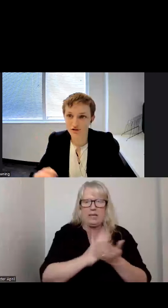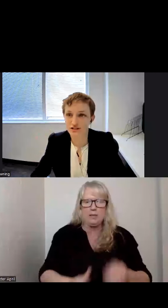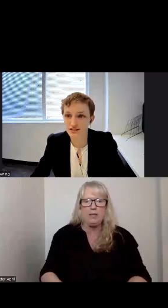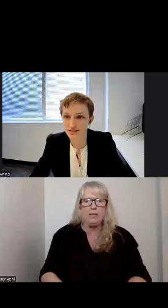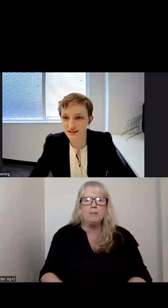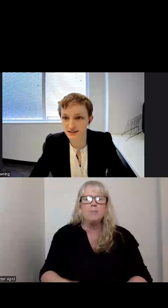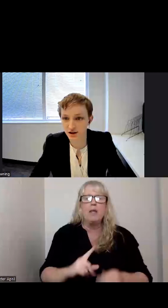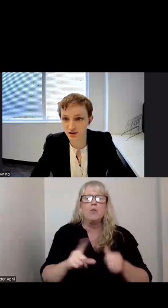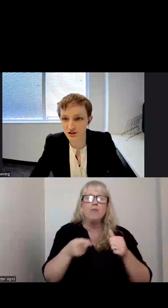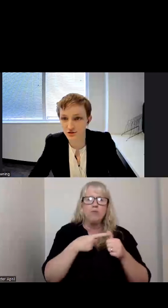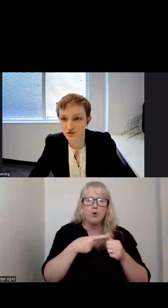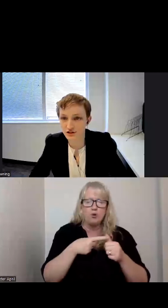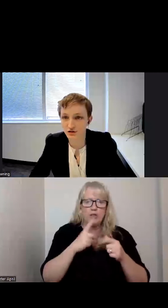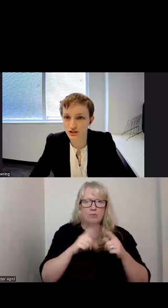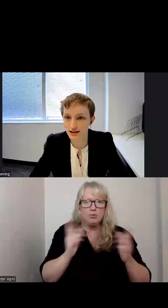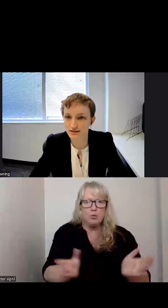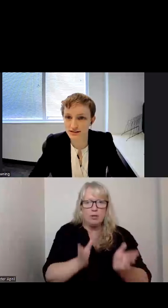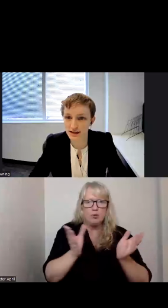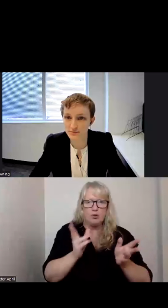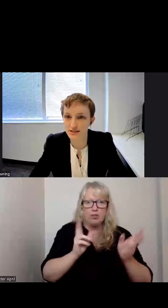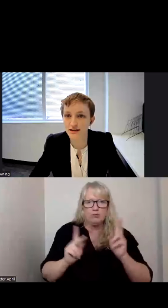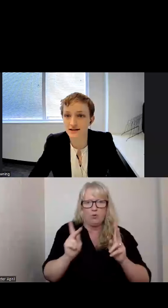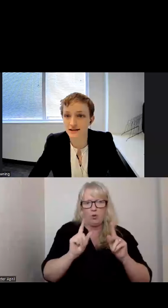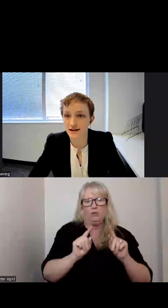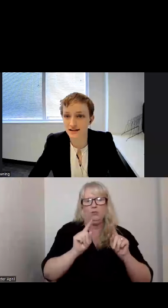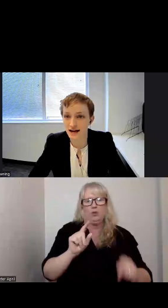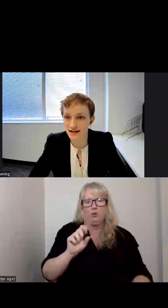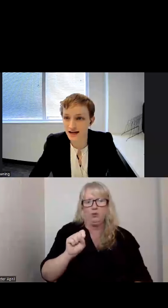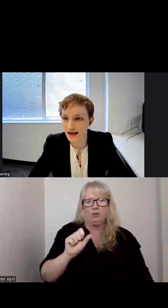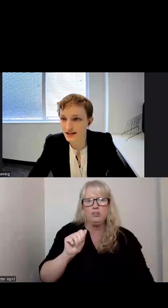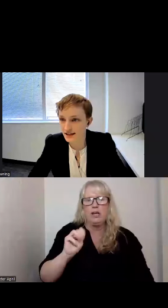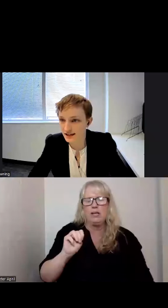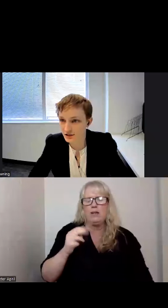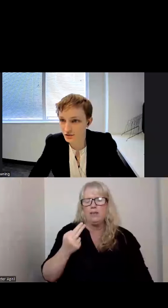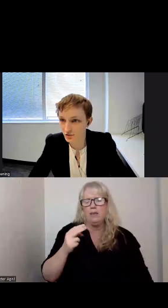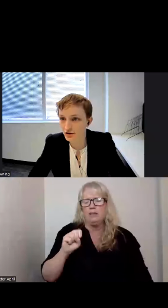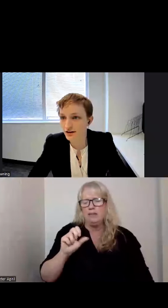THE FIRST IS TO ENCOURAGE FOLKS TO CHECK OUT THE SAMHSA 988 STORE